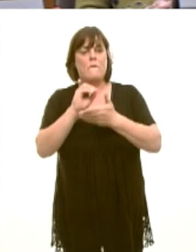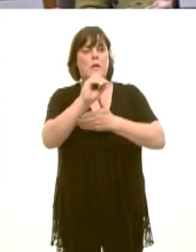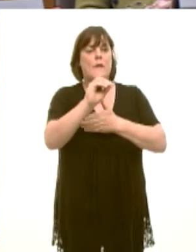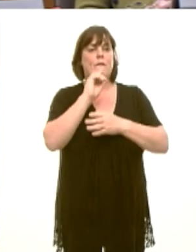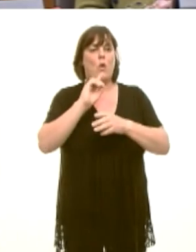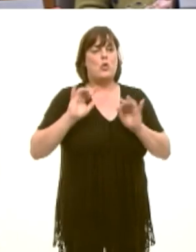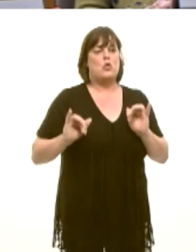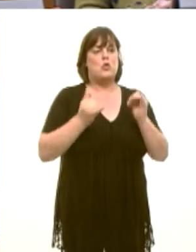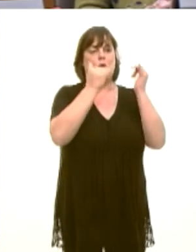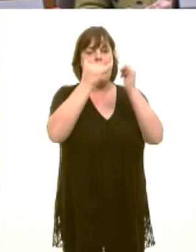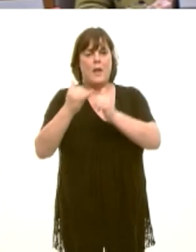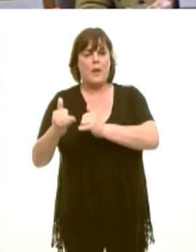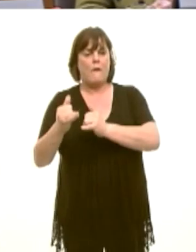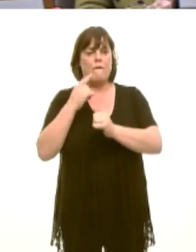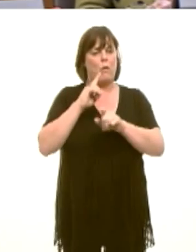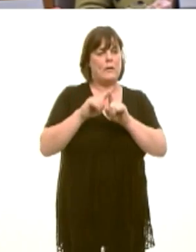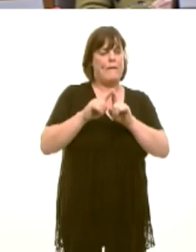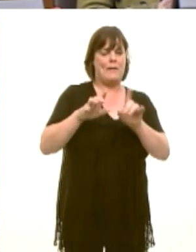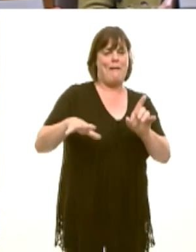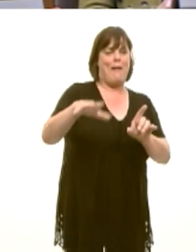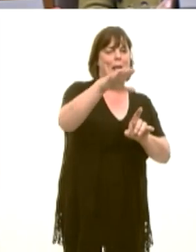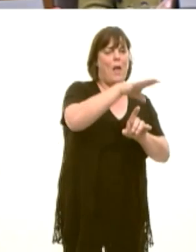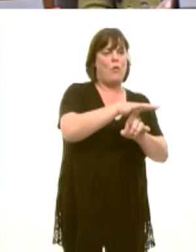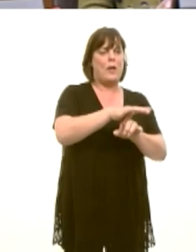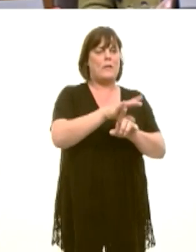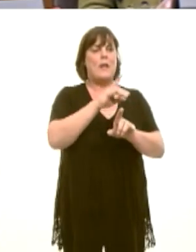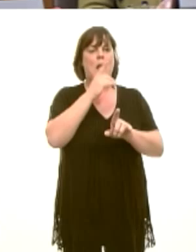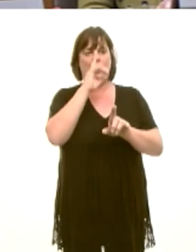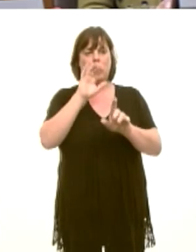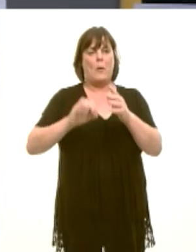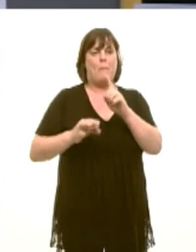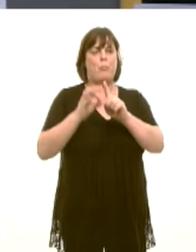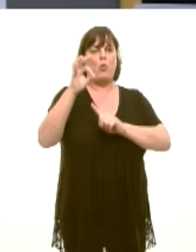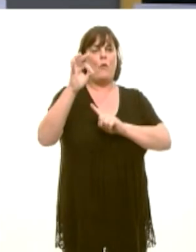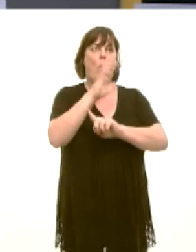localities and an all-Wales active travel mapping system thatíll ensure consistency